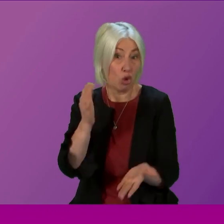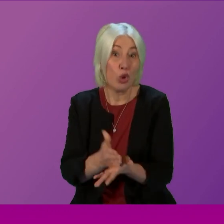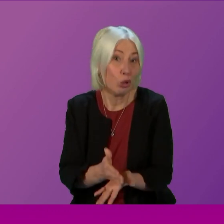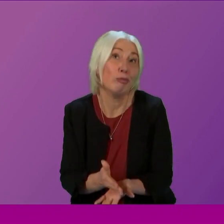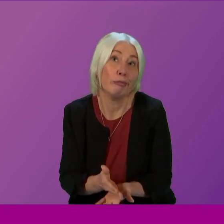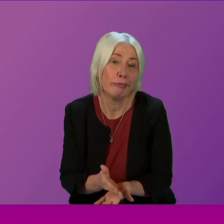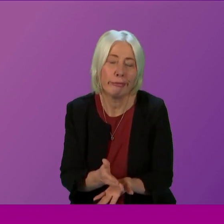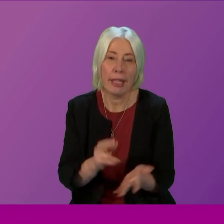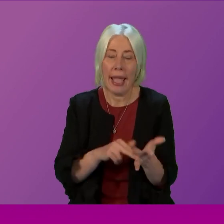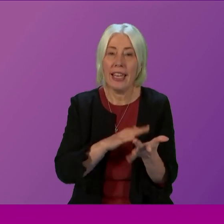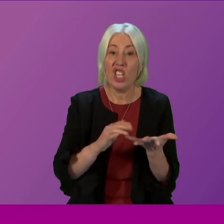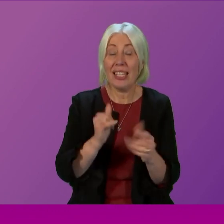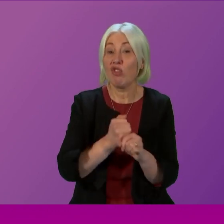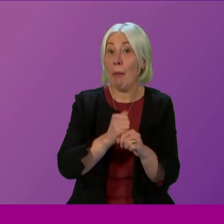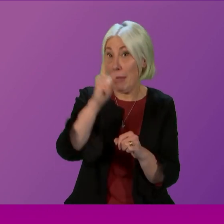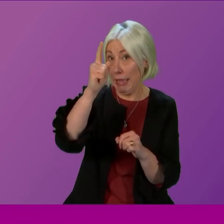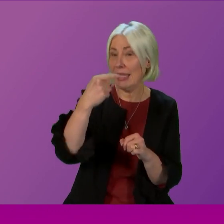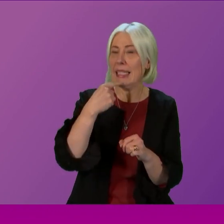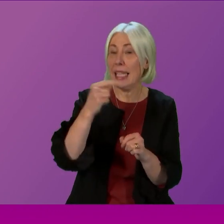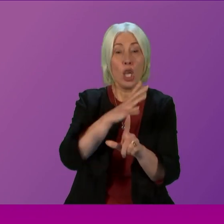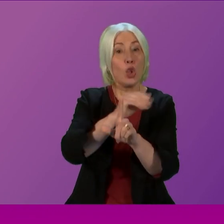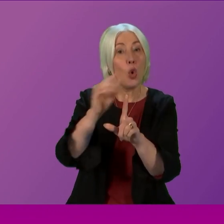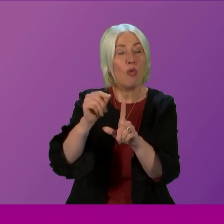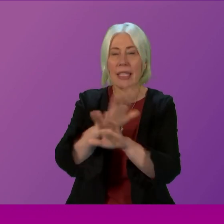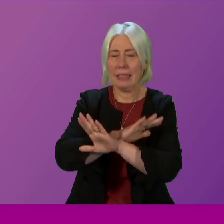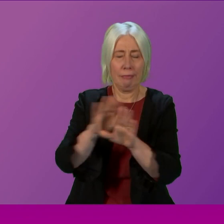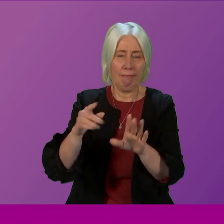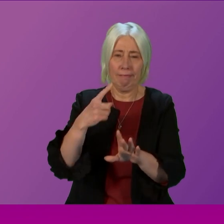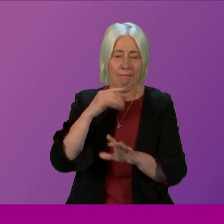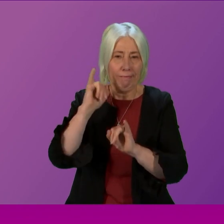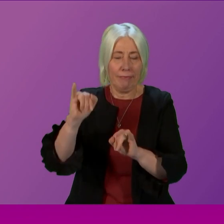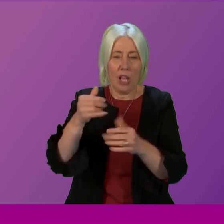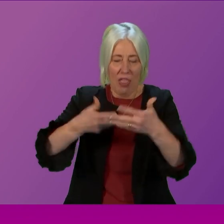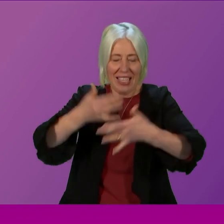NHS Grampian has pointed out that the Tories have misrepresented data that they received in